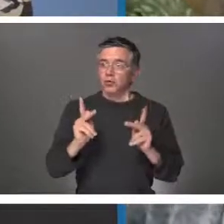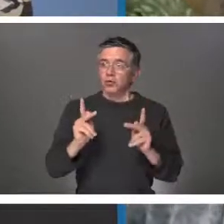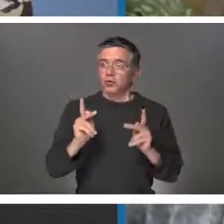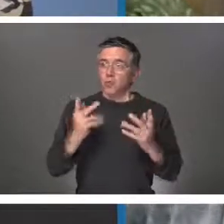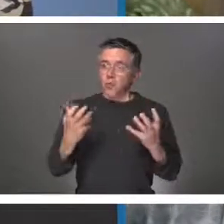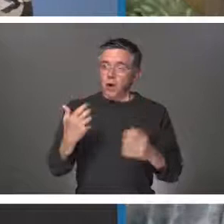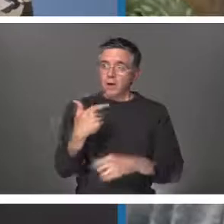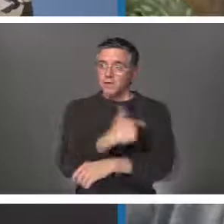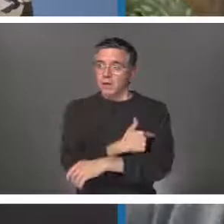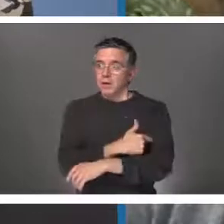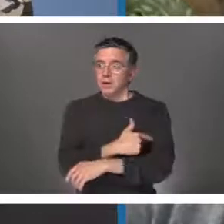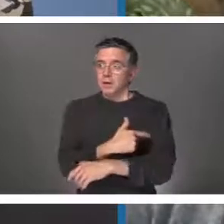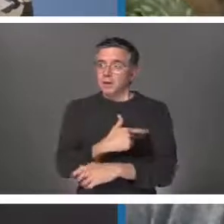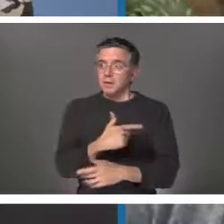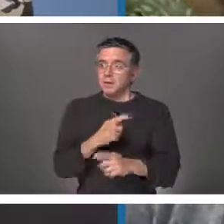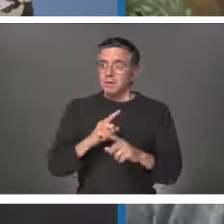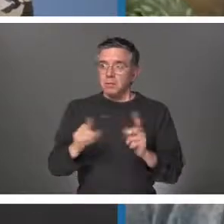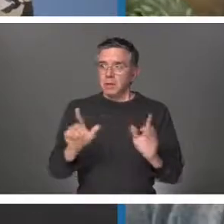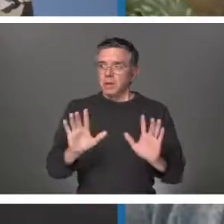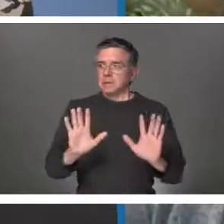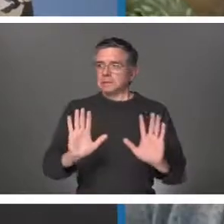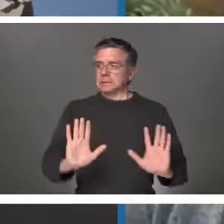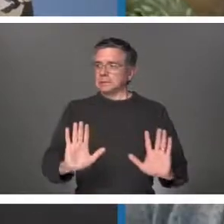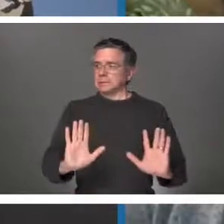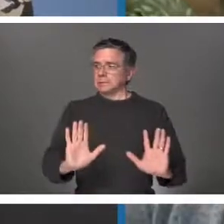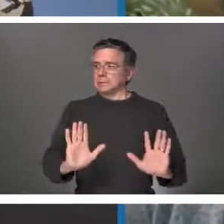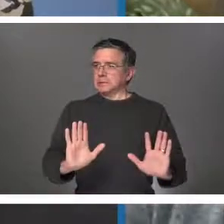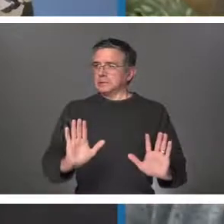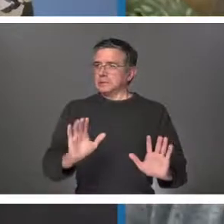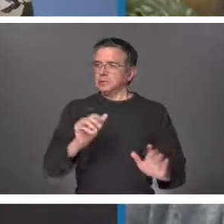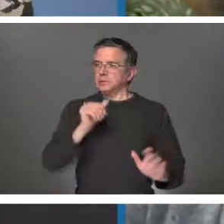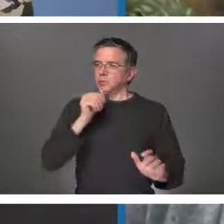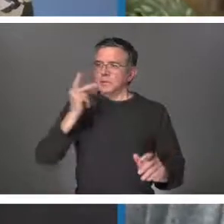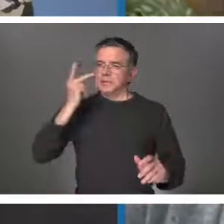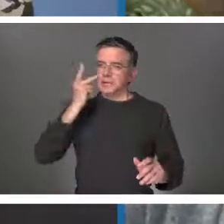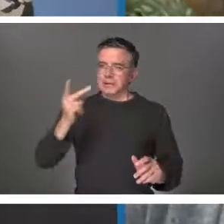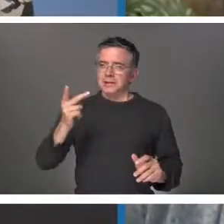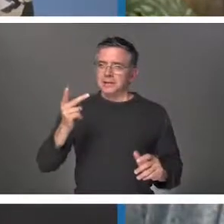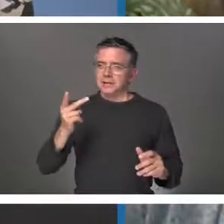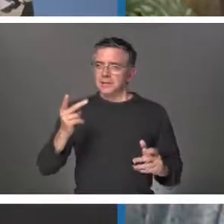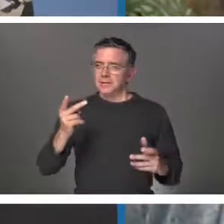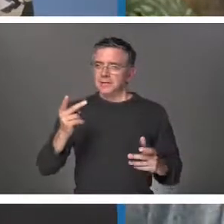They don't see themselves in the messaging. And so I totally agree with how they both described